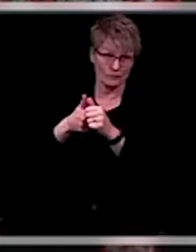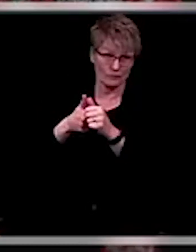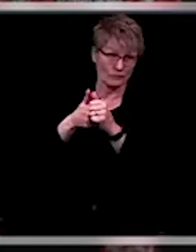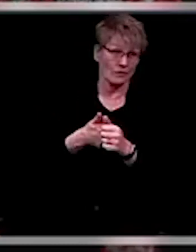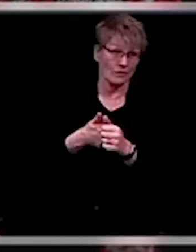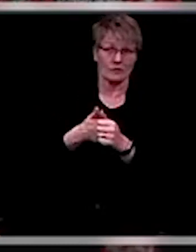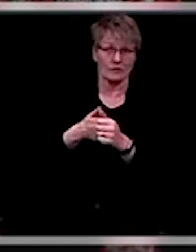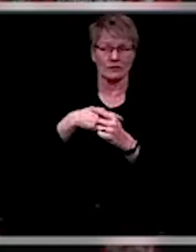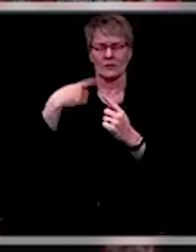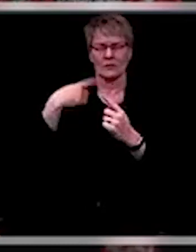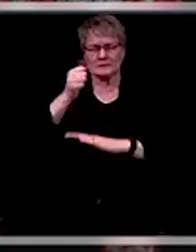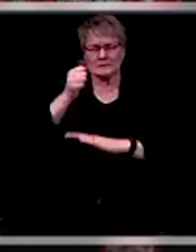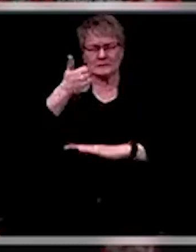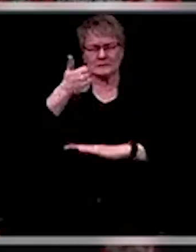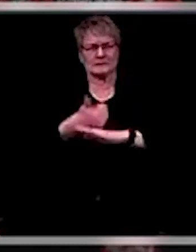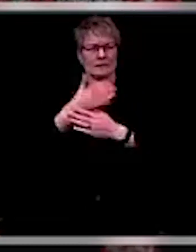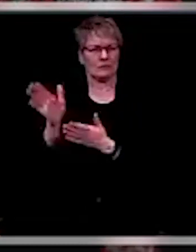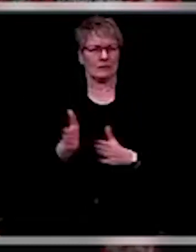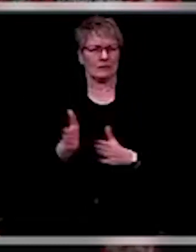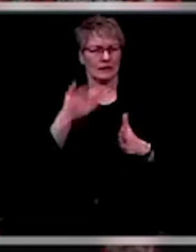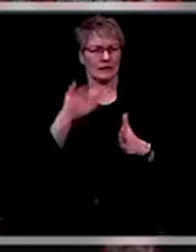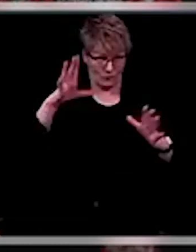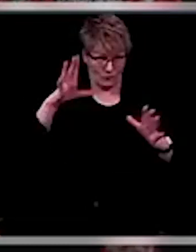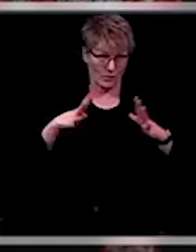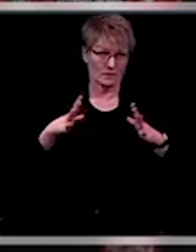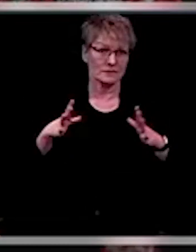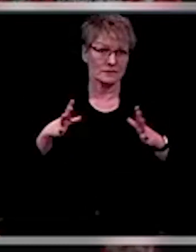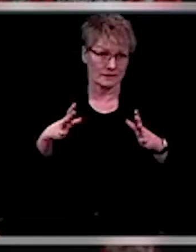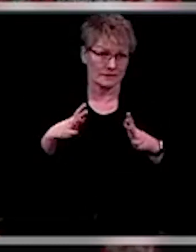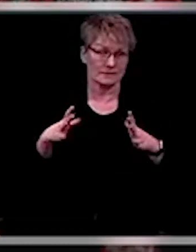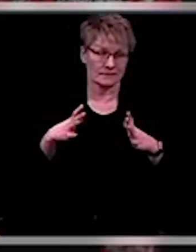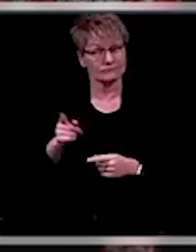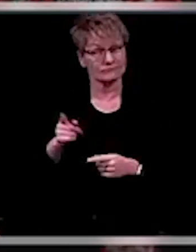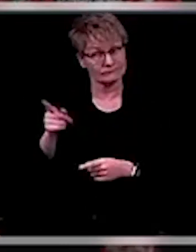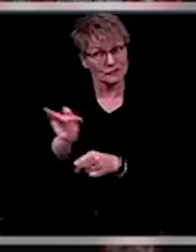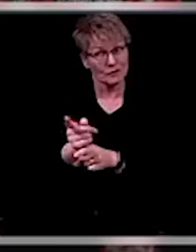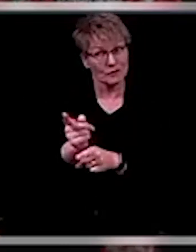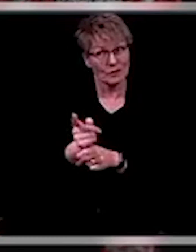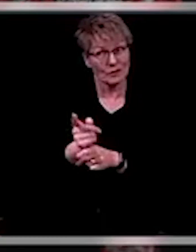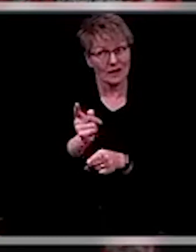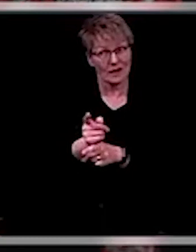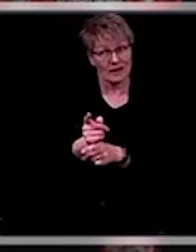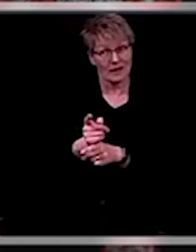safe for your family. So, you're right. I think over the hills and through the woods is probably